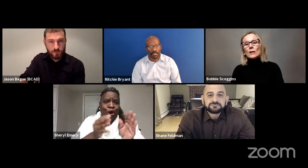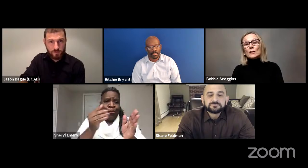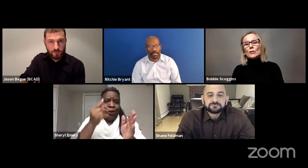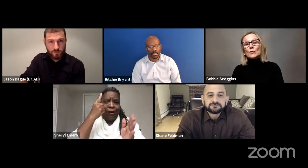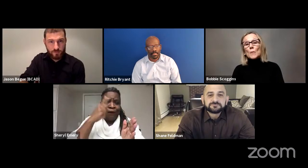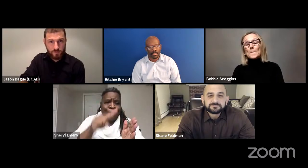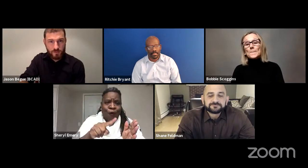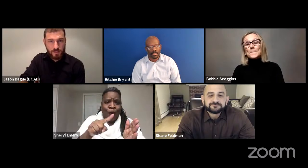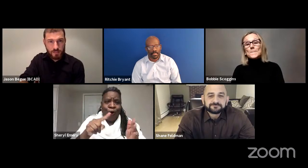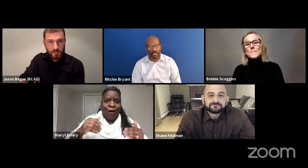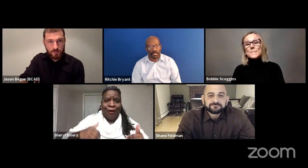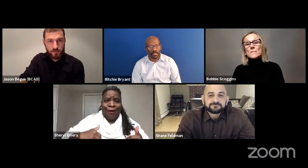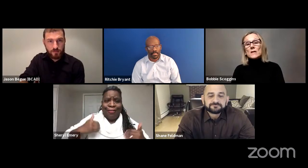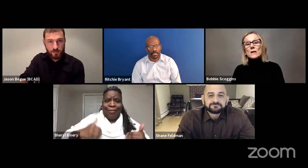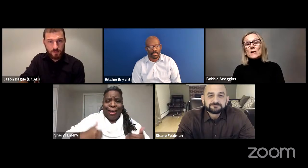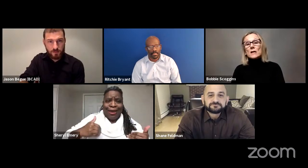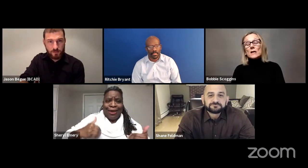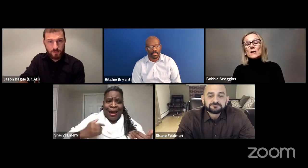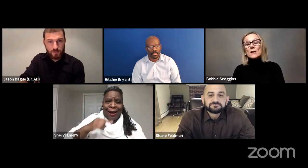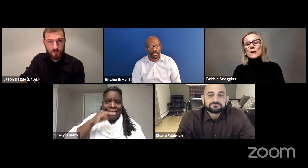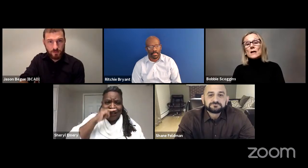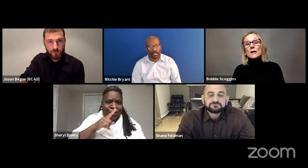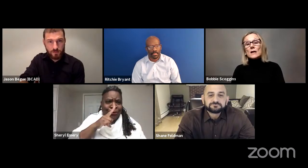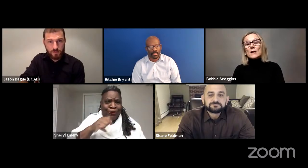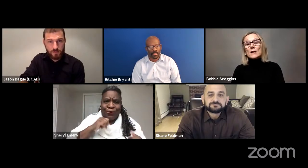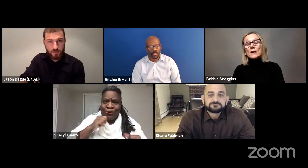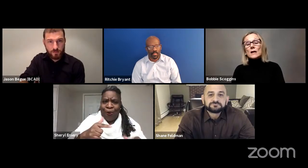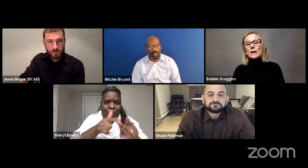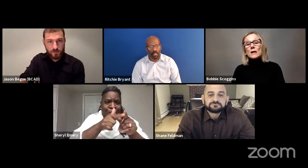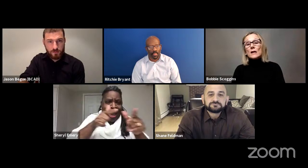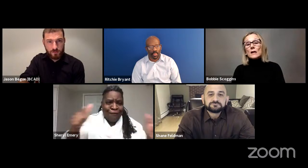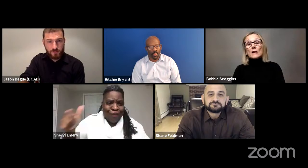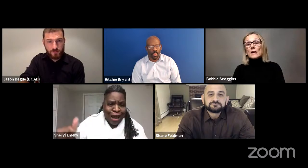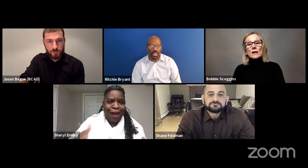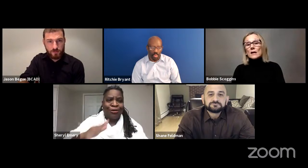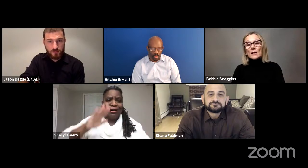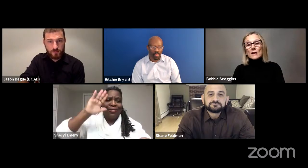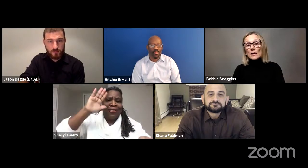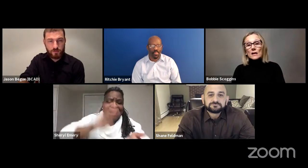we putting students and placing interpreters with very, very young students who didn't